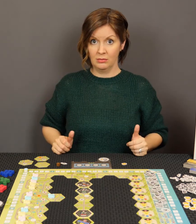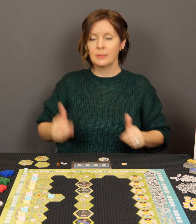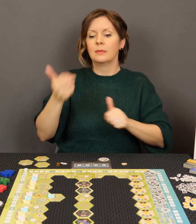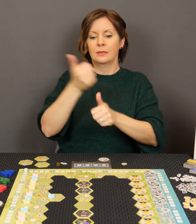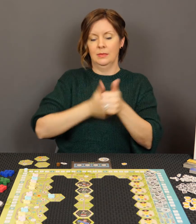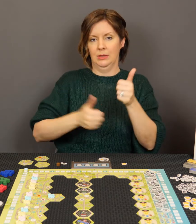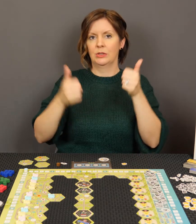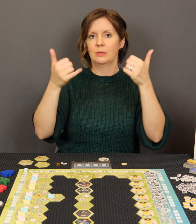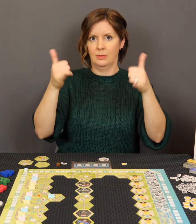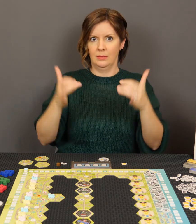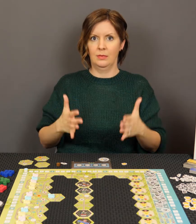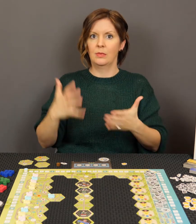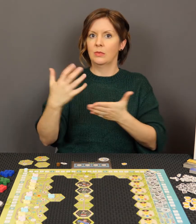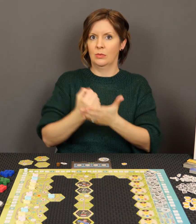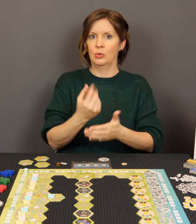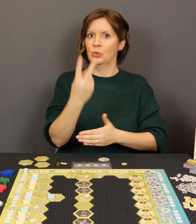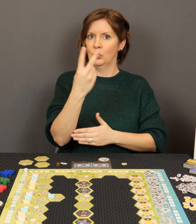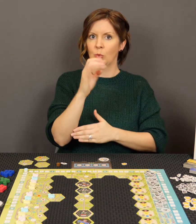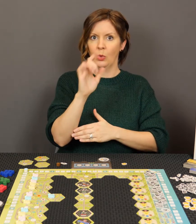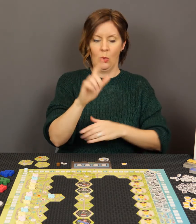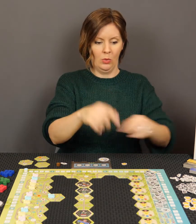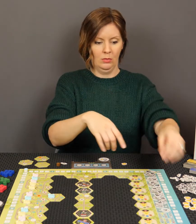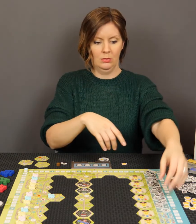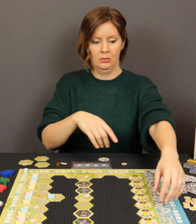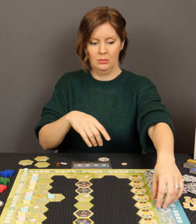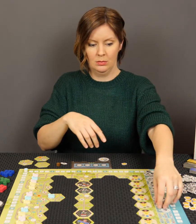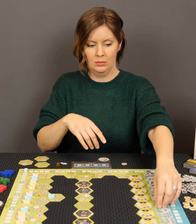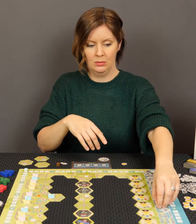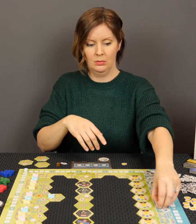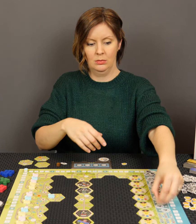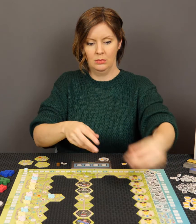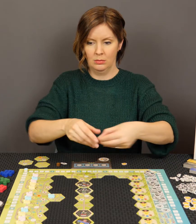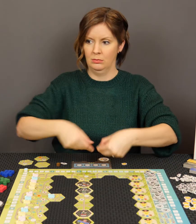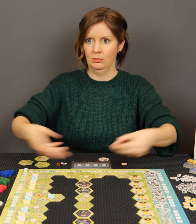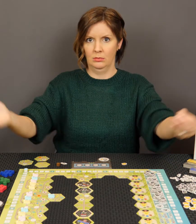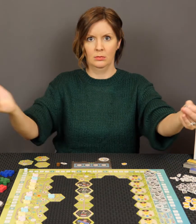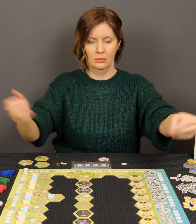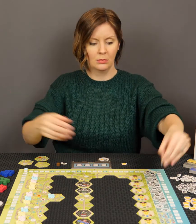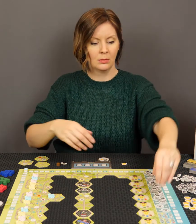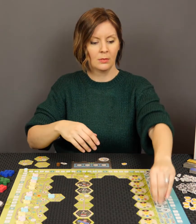During the game after each round is finished, each player will get their 2 coal on those,